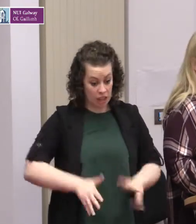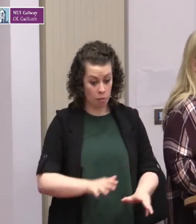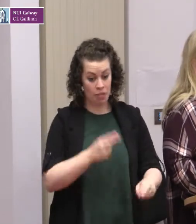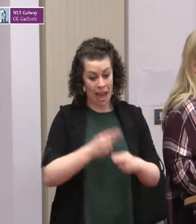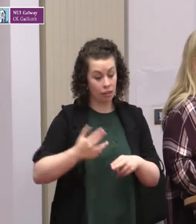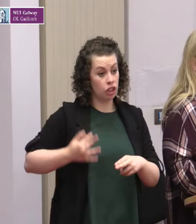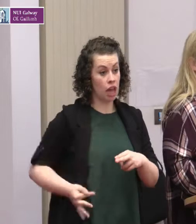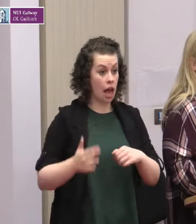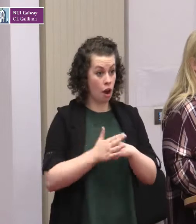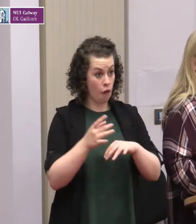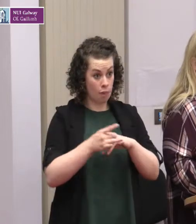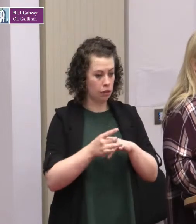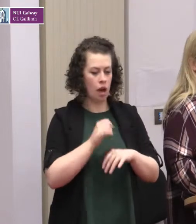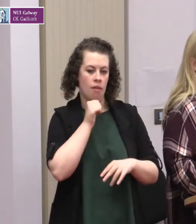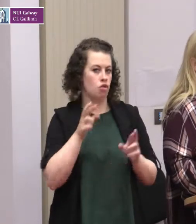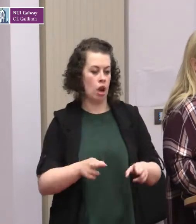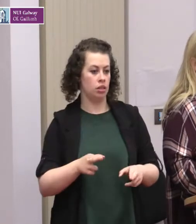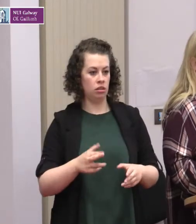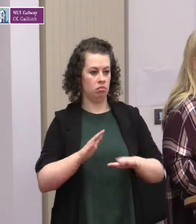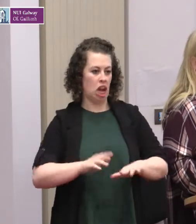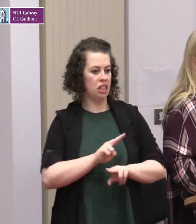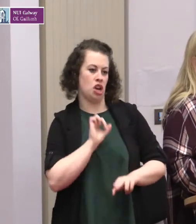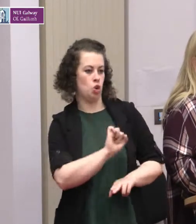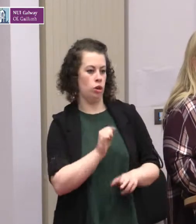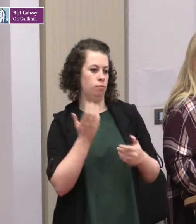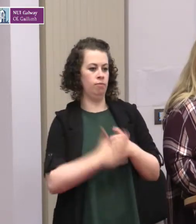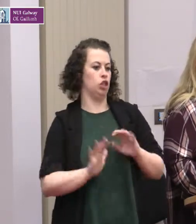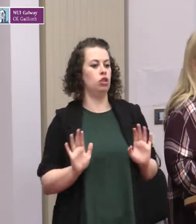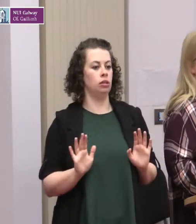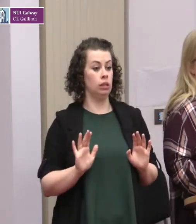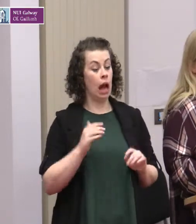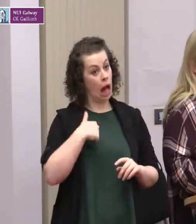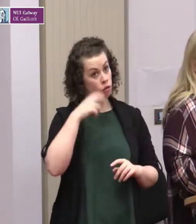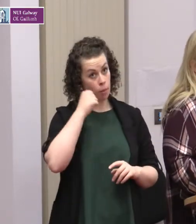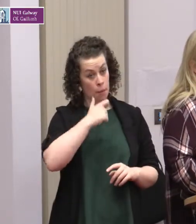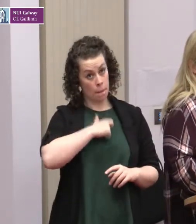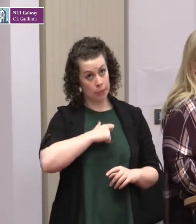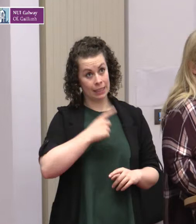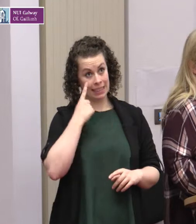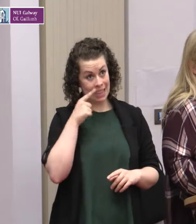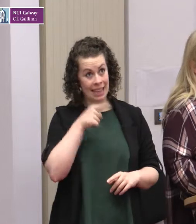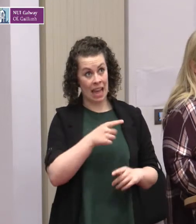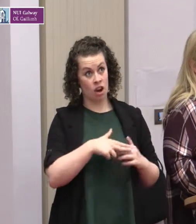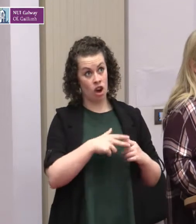you certainly had no choice and I remember personally seeing that right up to the 90s,